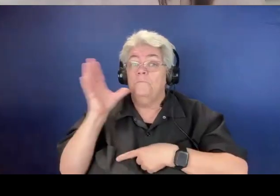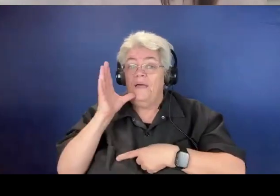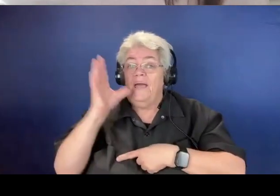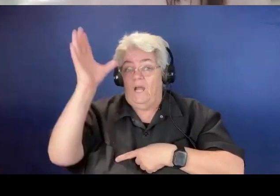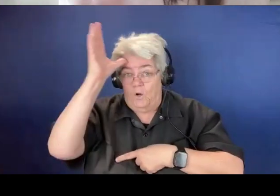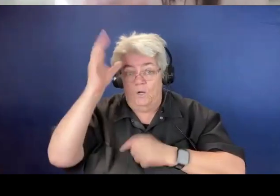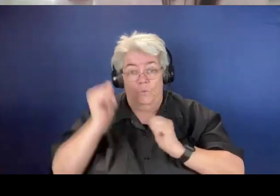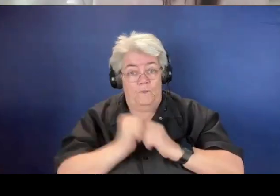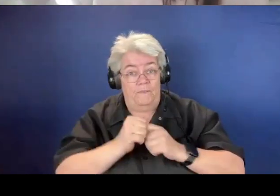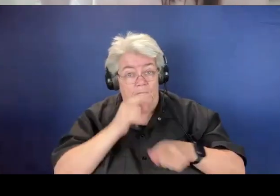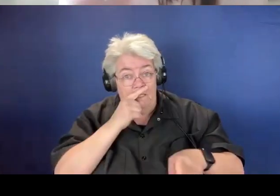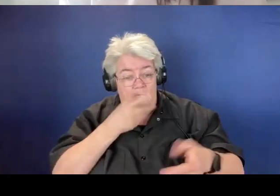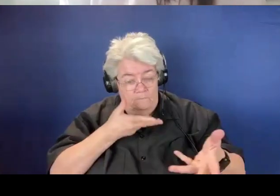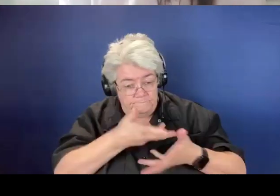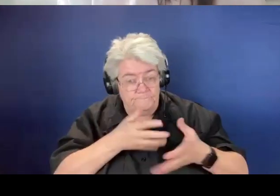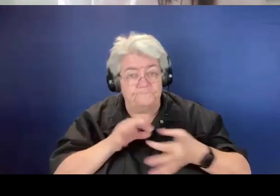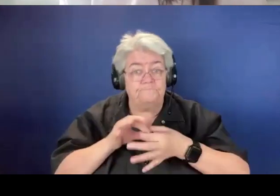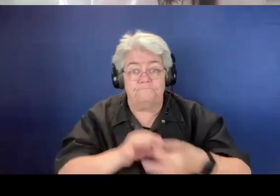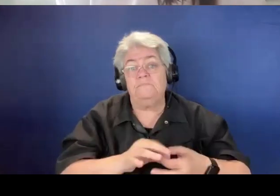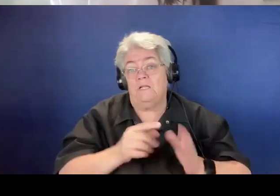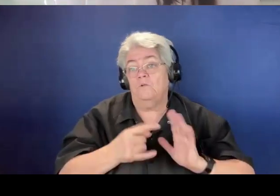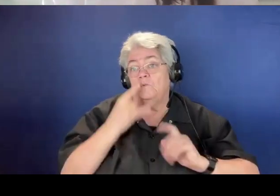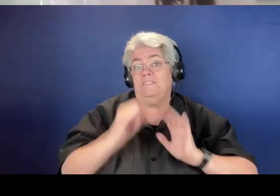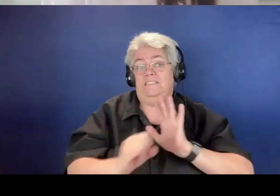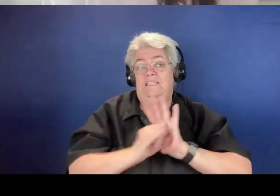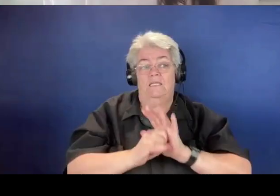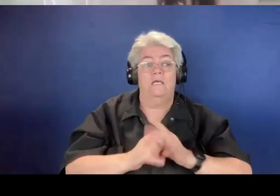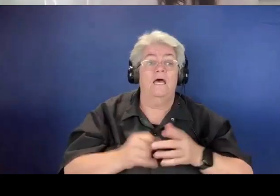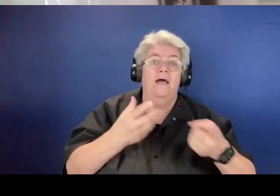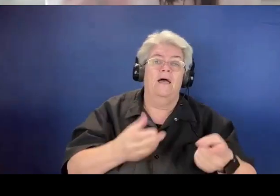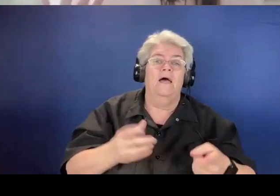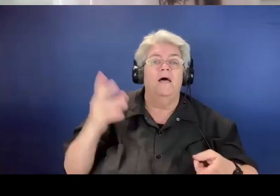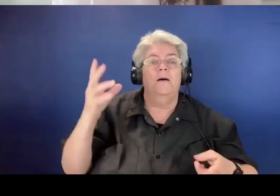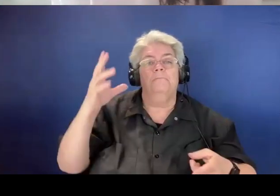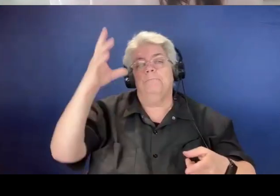child, specifically with masculine versus femininity or more feminine